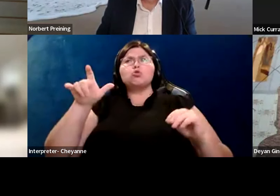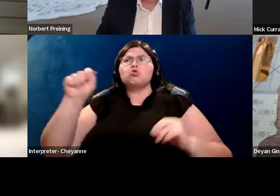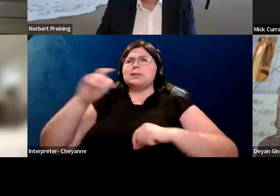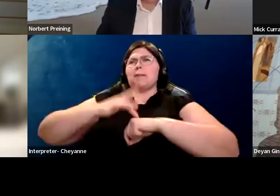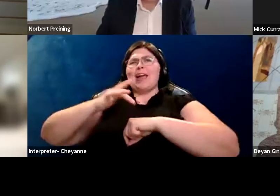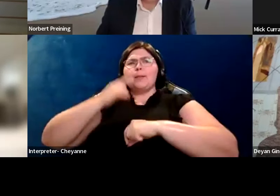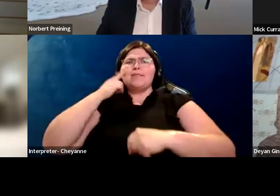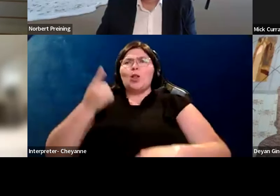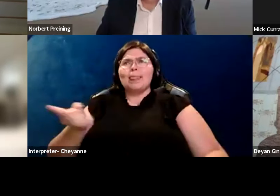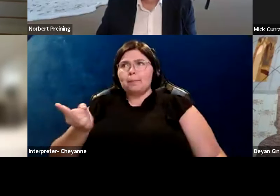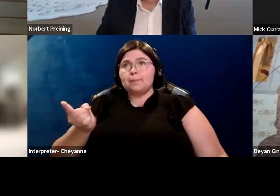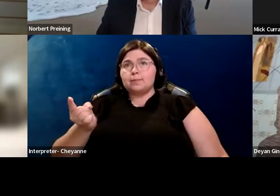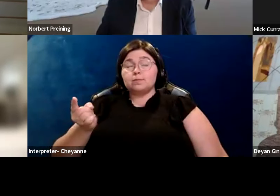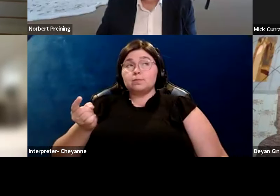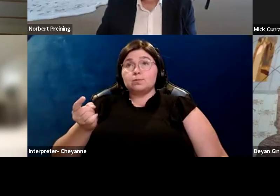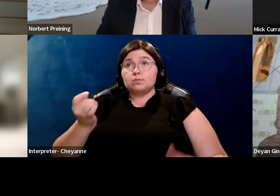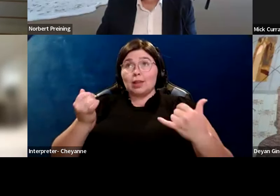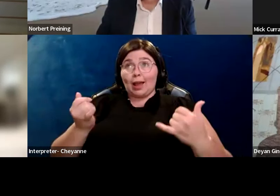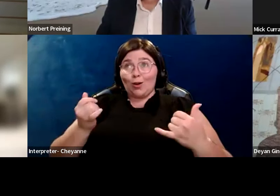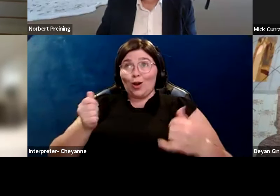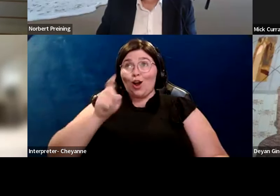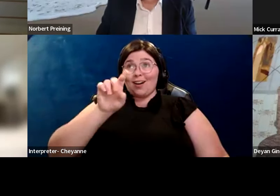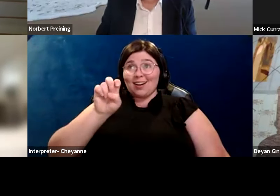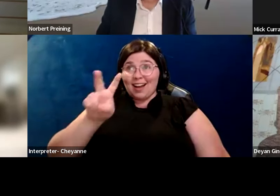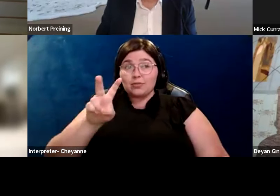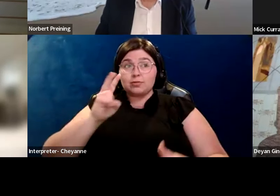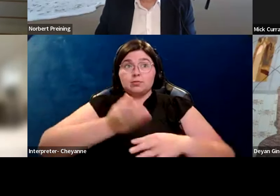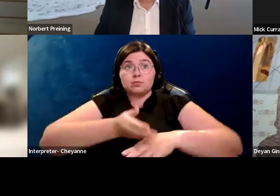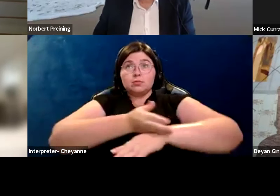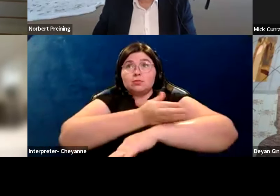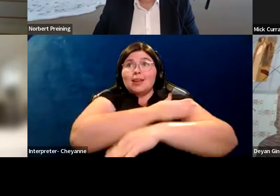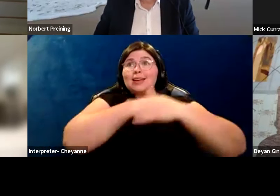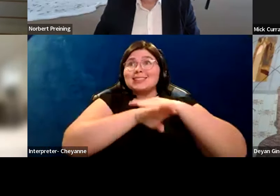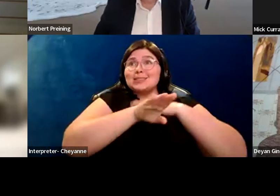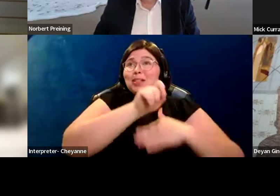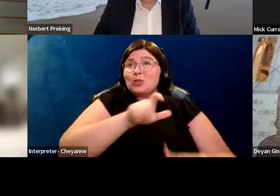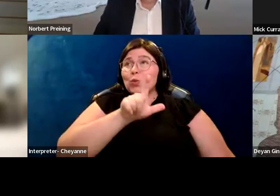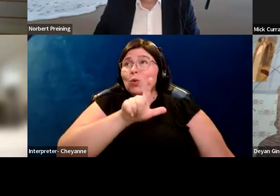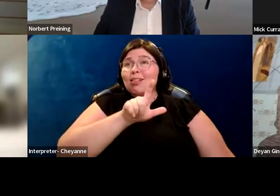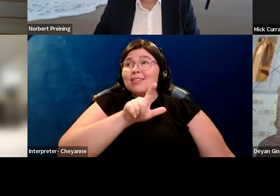So now, with arXiv making so much progress on this accessibility tooling, I can point them